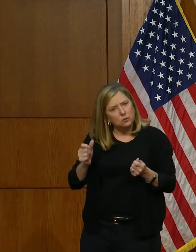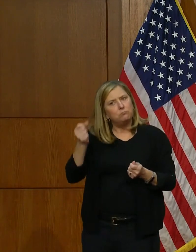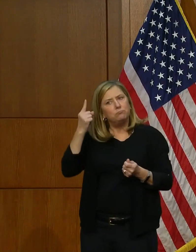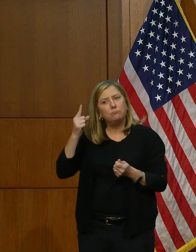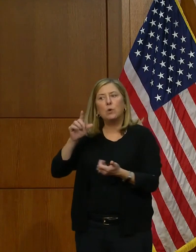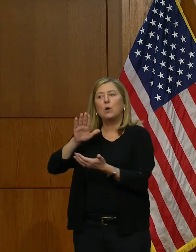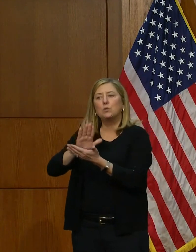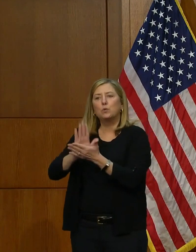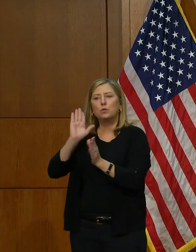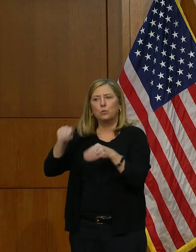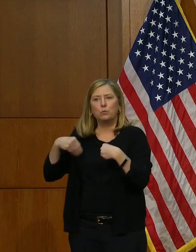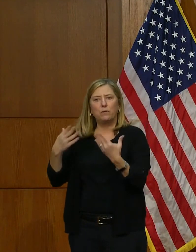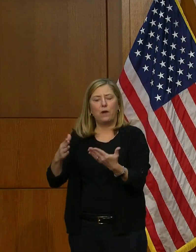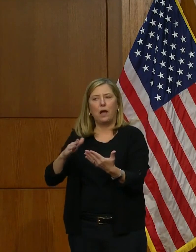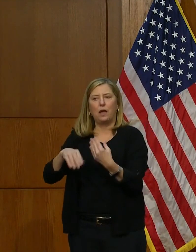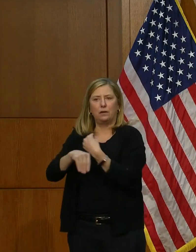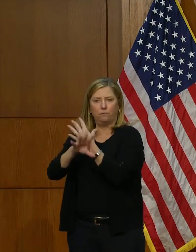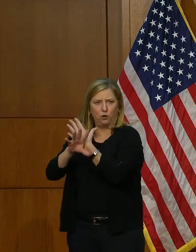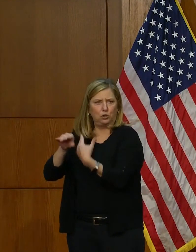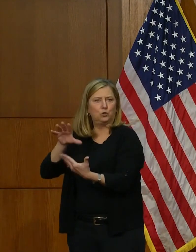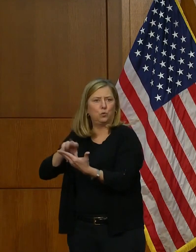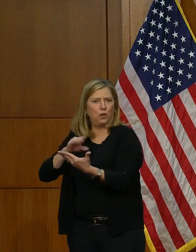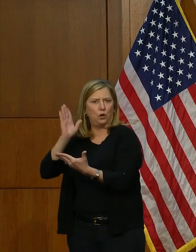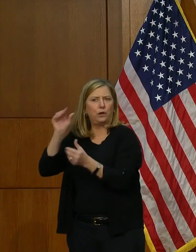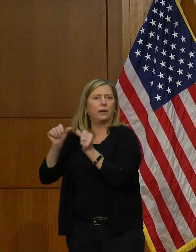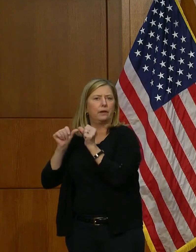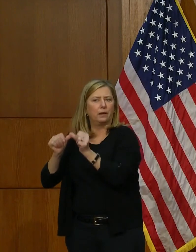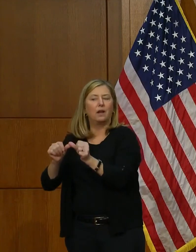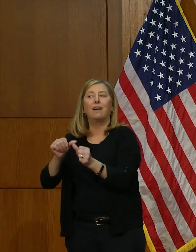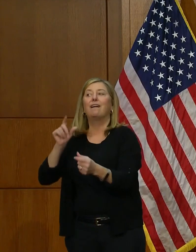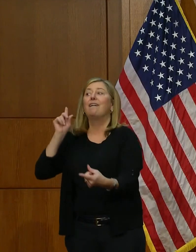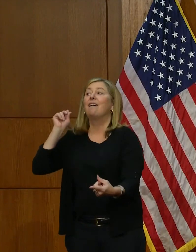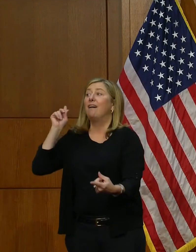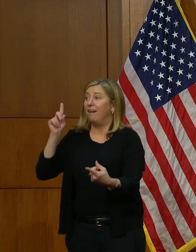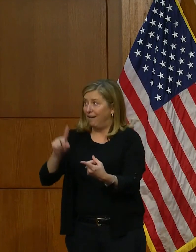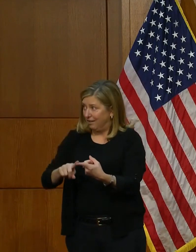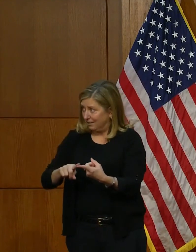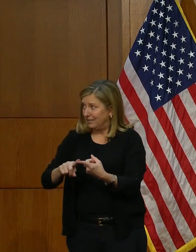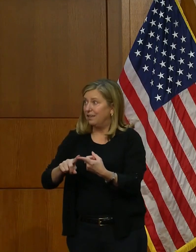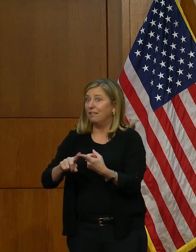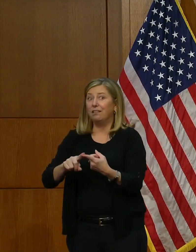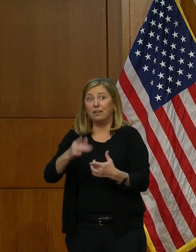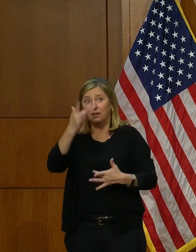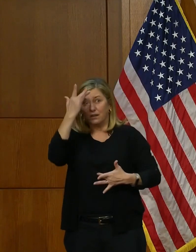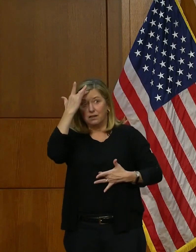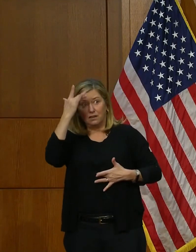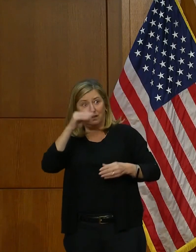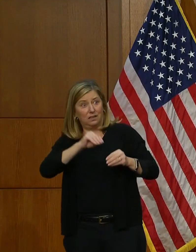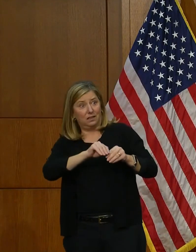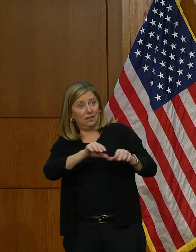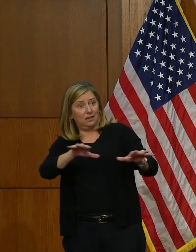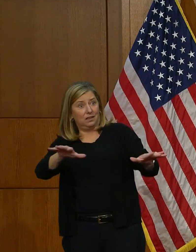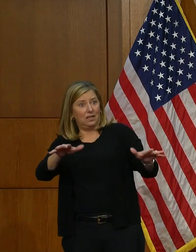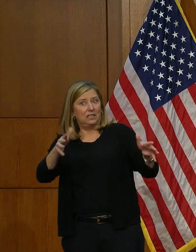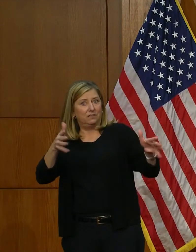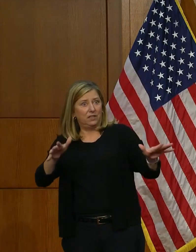UNDERSTAND THAT AND THE SCHOOLS WILL CONTINUE TO PROVIDE VIRTUAL LEARNING AGAIN. AS I